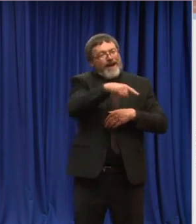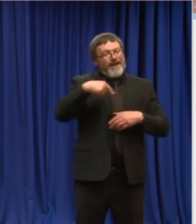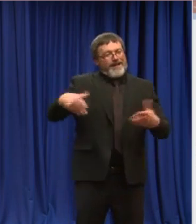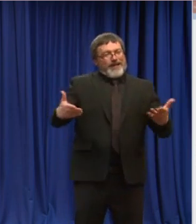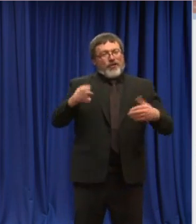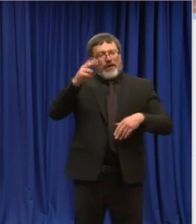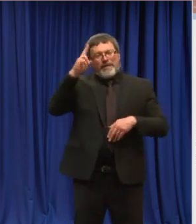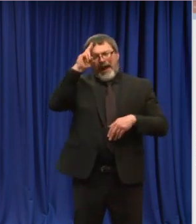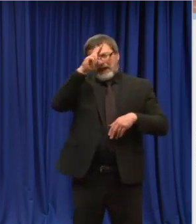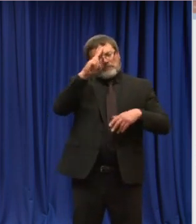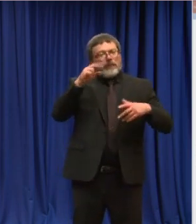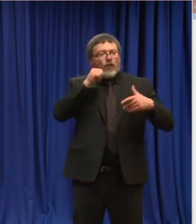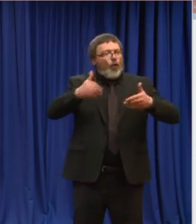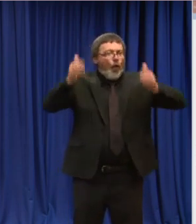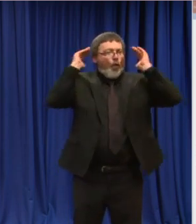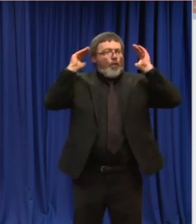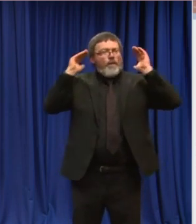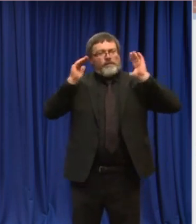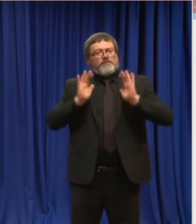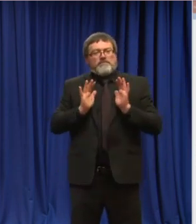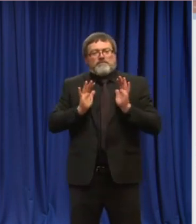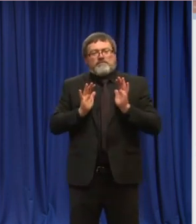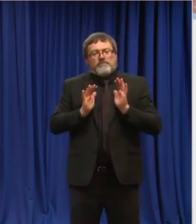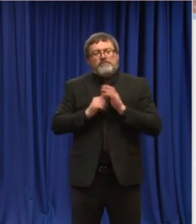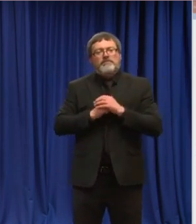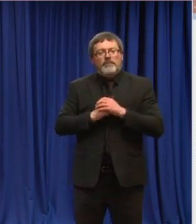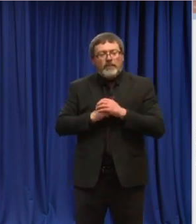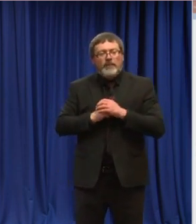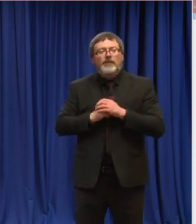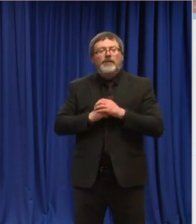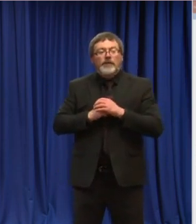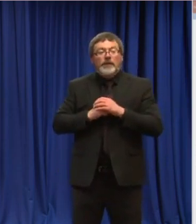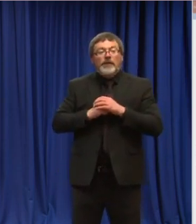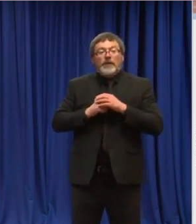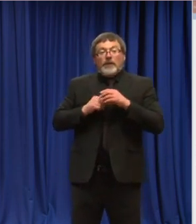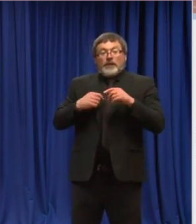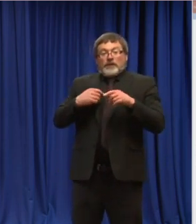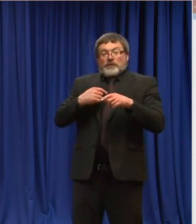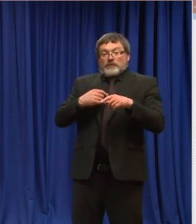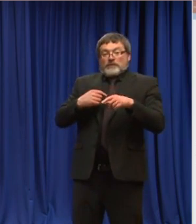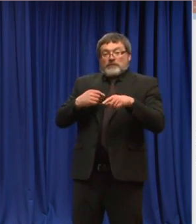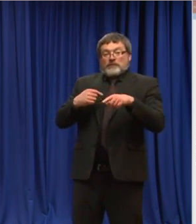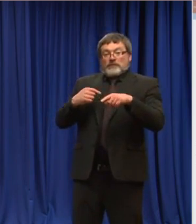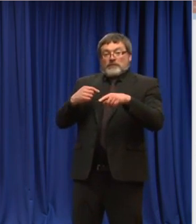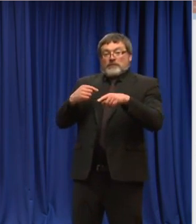EFFECTIVELY DECREASE THE BURDEN ON OUR HOSPITALS AND HEALTHCARE SYSTEMS BY UP TO TWO-THIRDS OR MORE AGAIN.